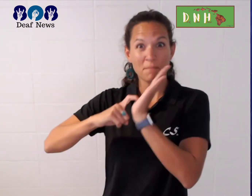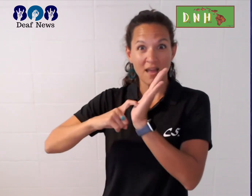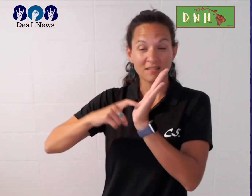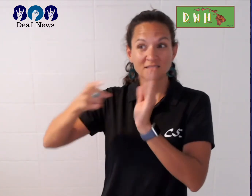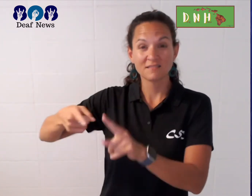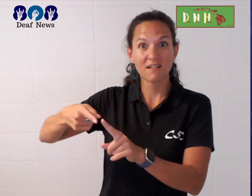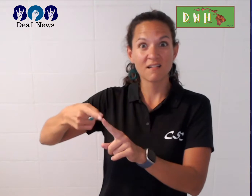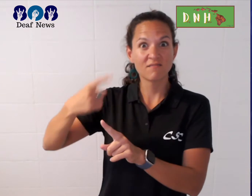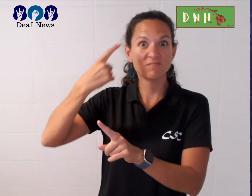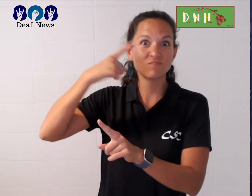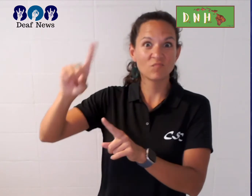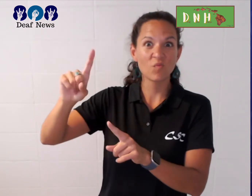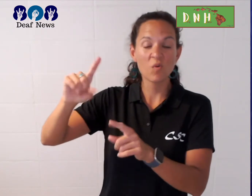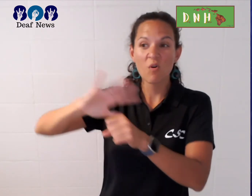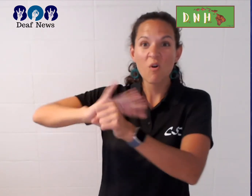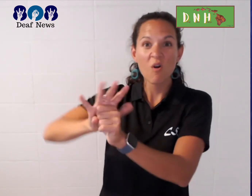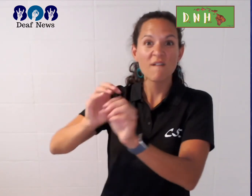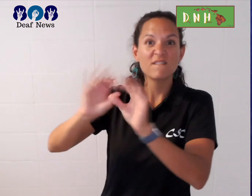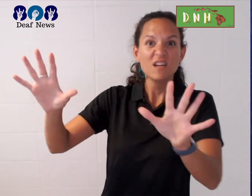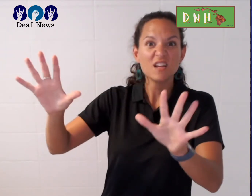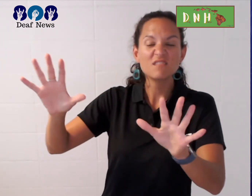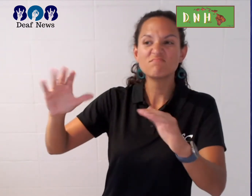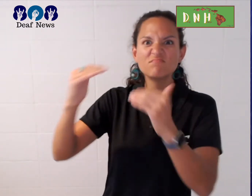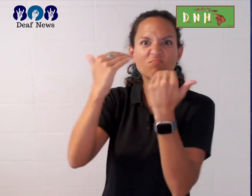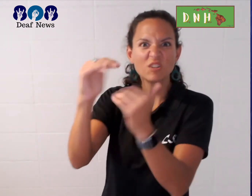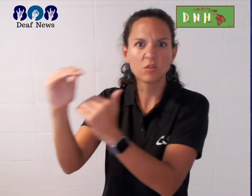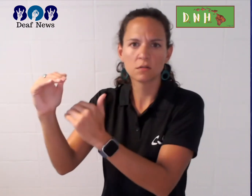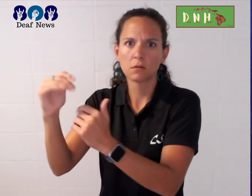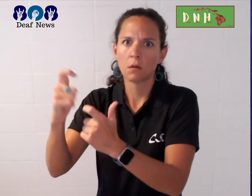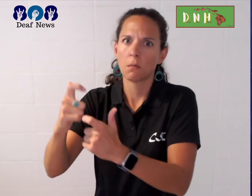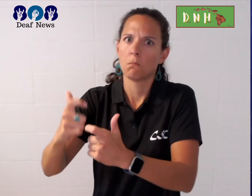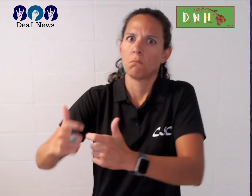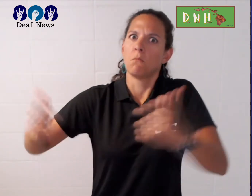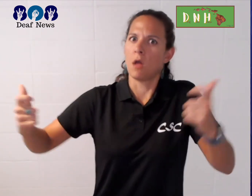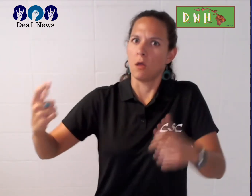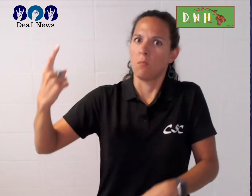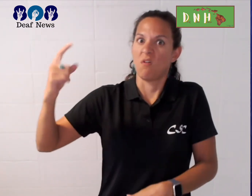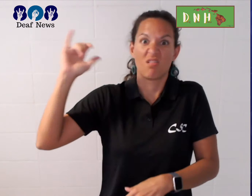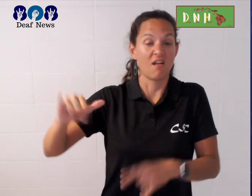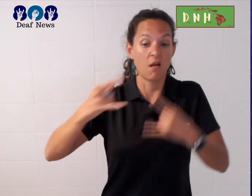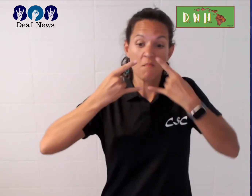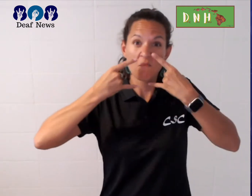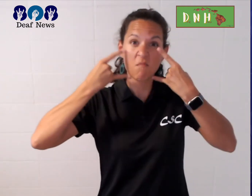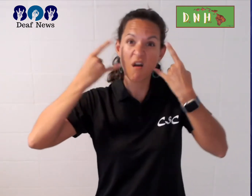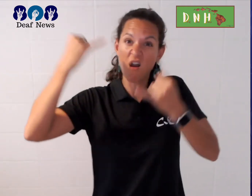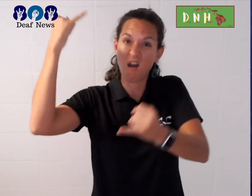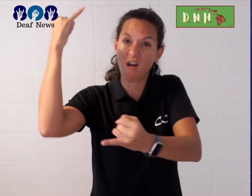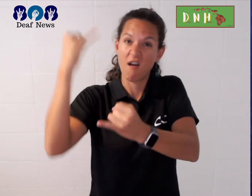The mask mandate was the last major COVID restriction to be lifted.